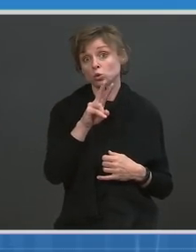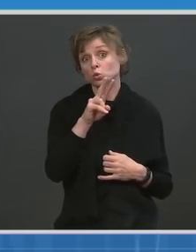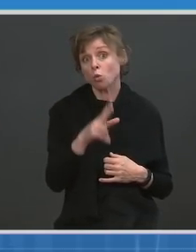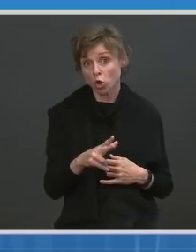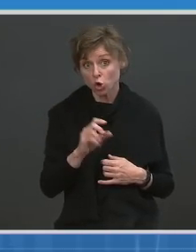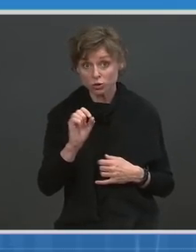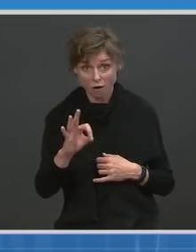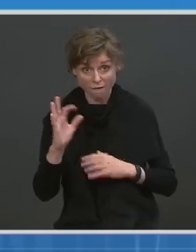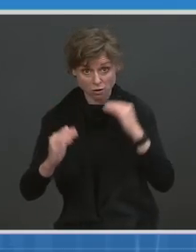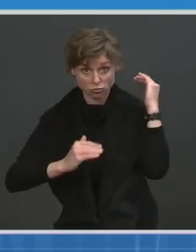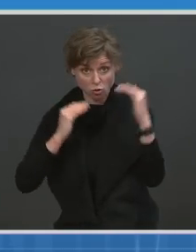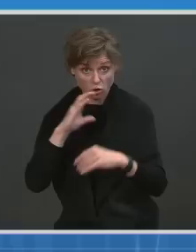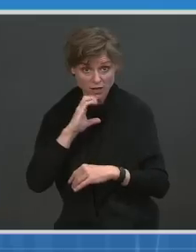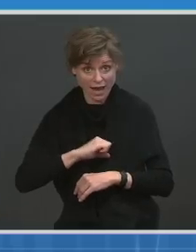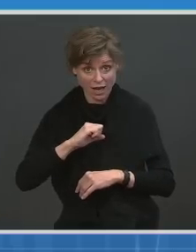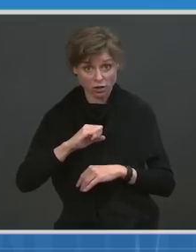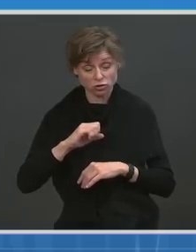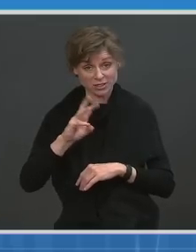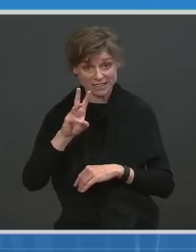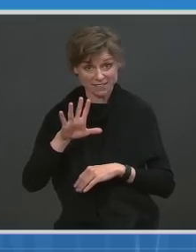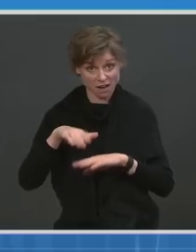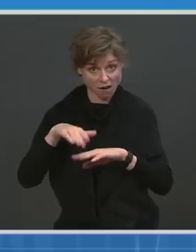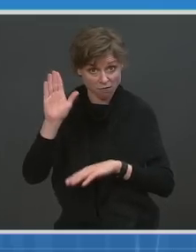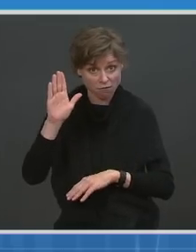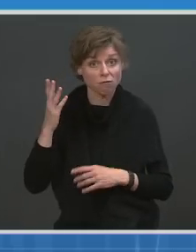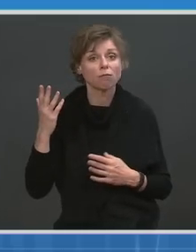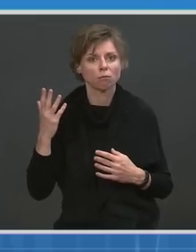65 and older have gotten at least their first shot.